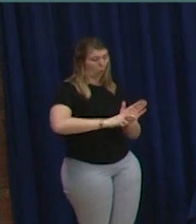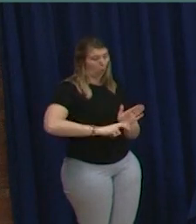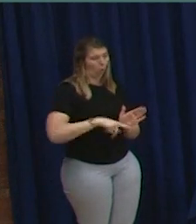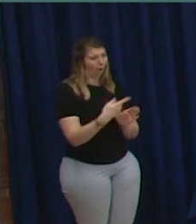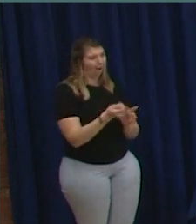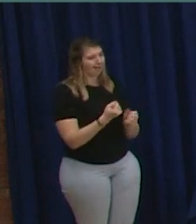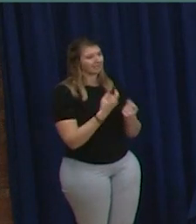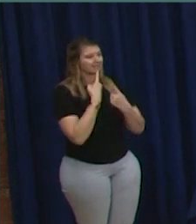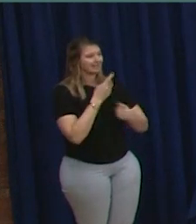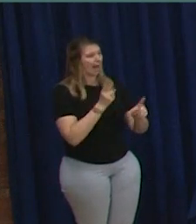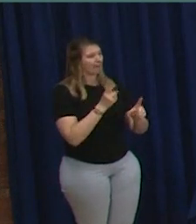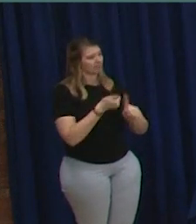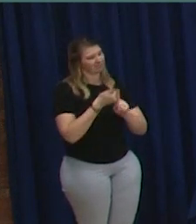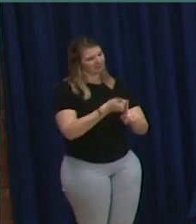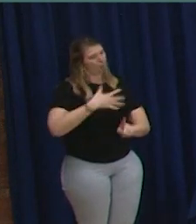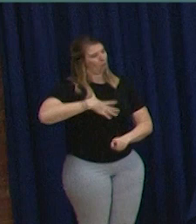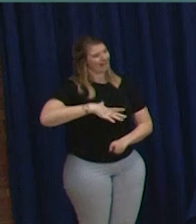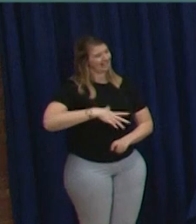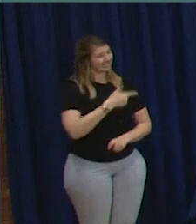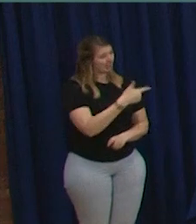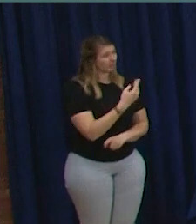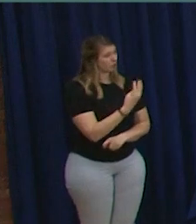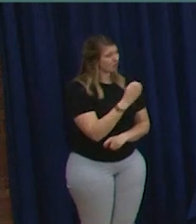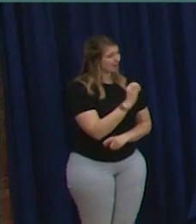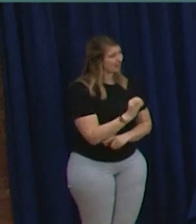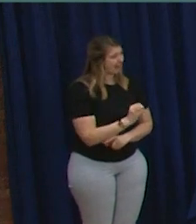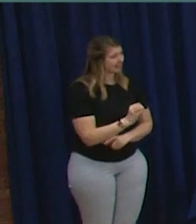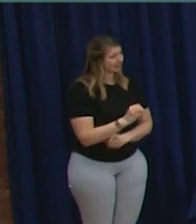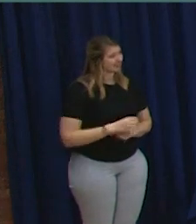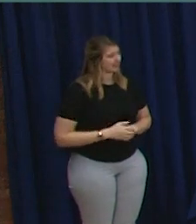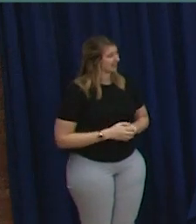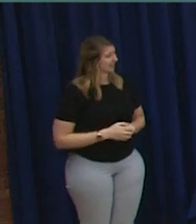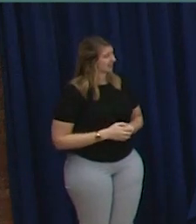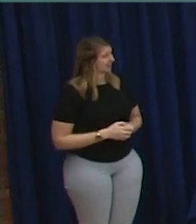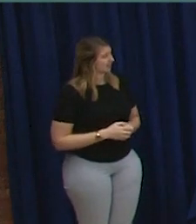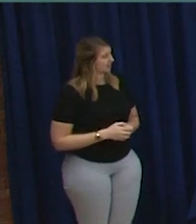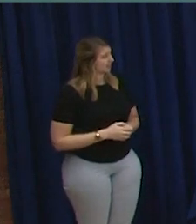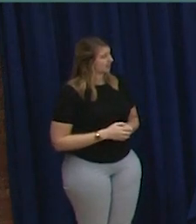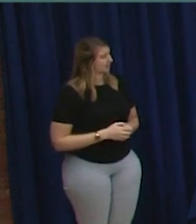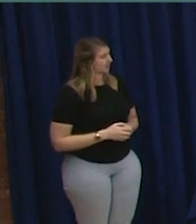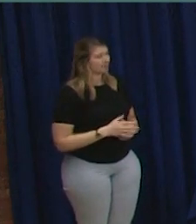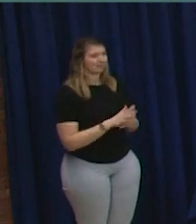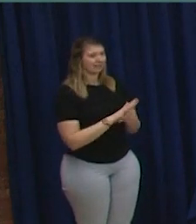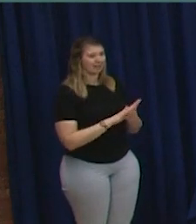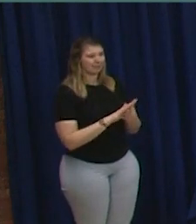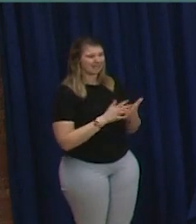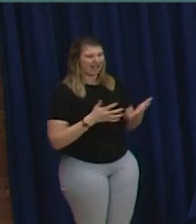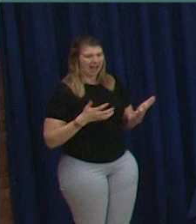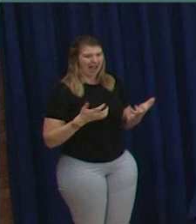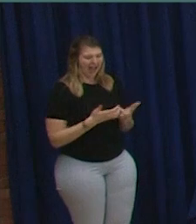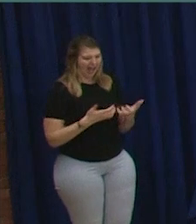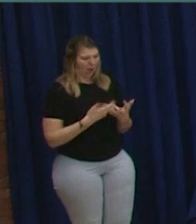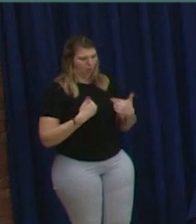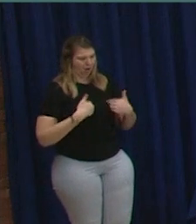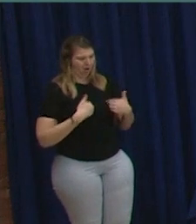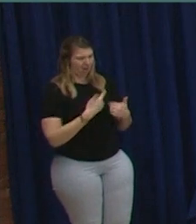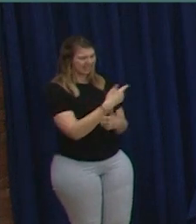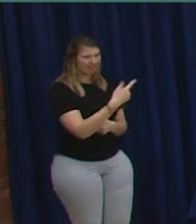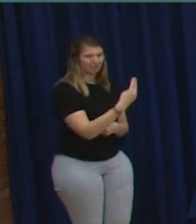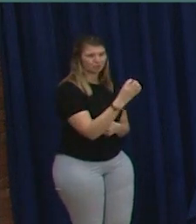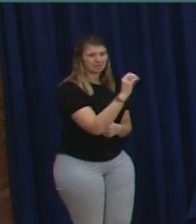description. 73% how could I possibly not do Universal Design, how could I possibly write